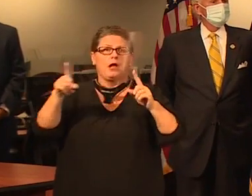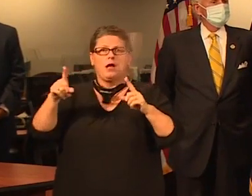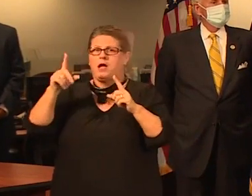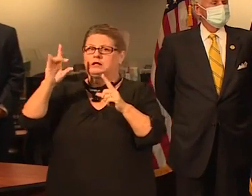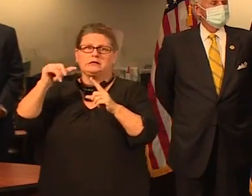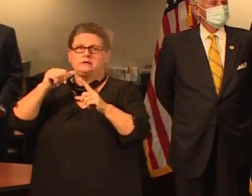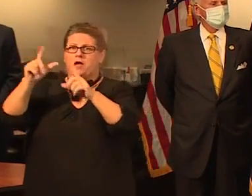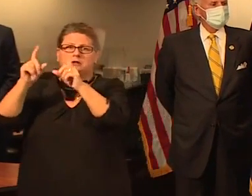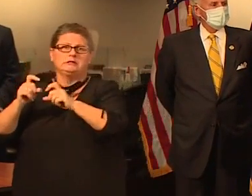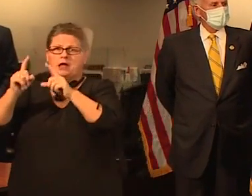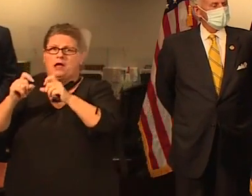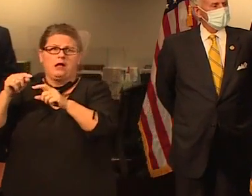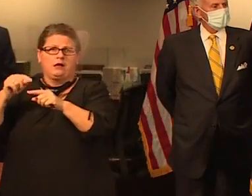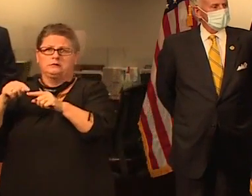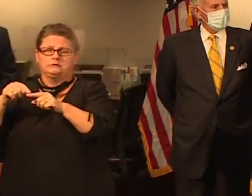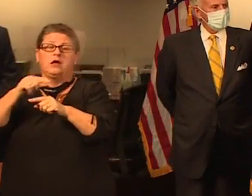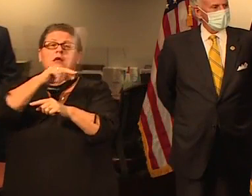THOSE ARE CONSIDERED PROBABLY.